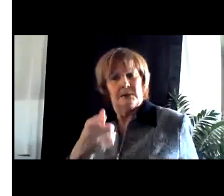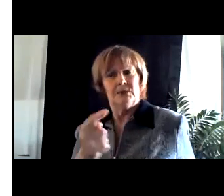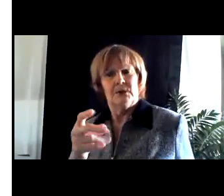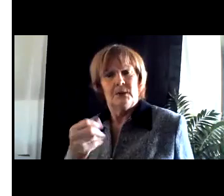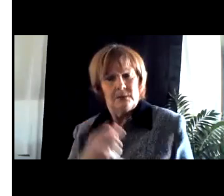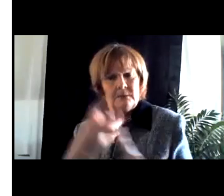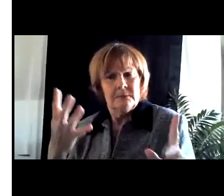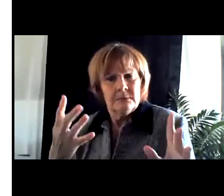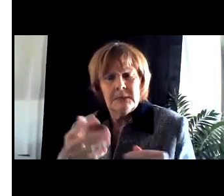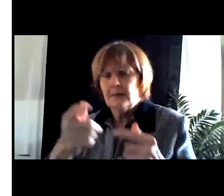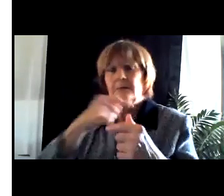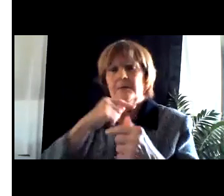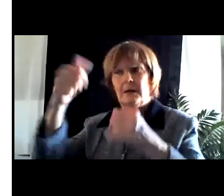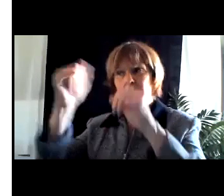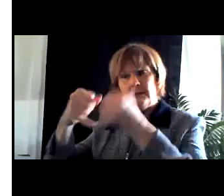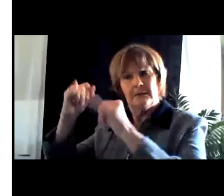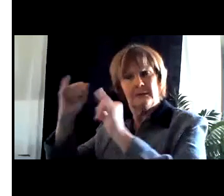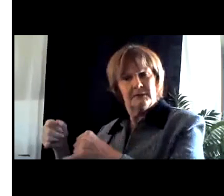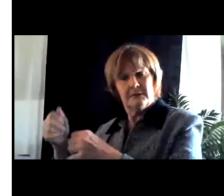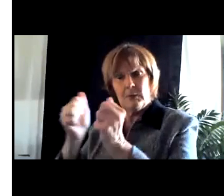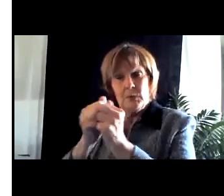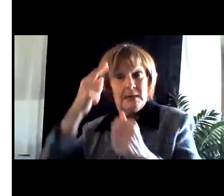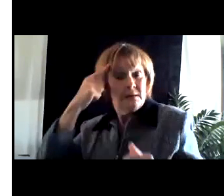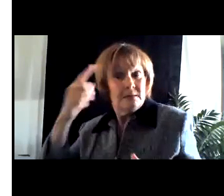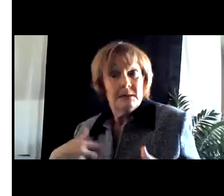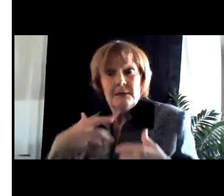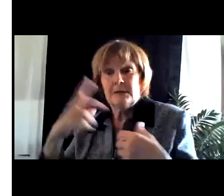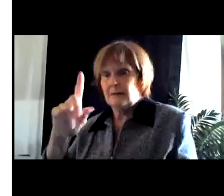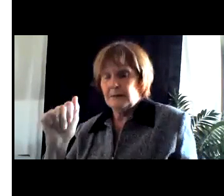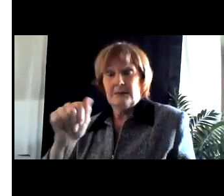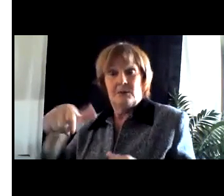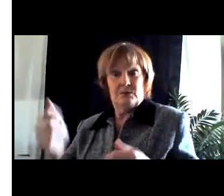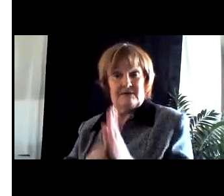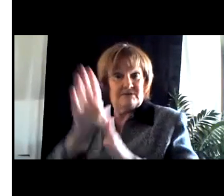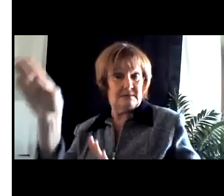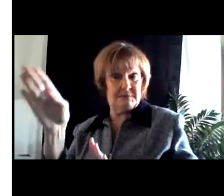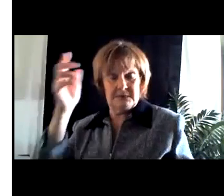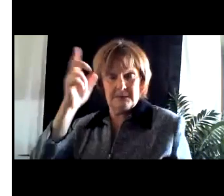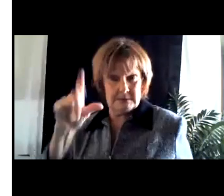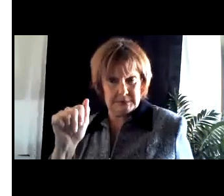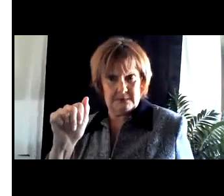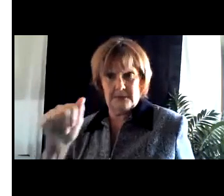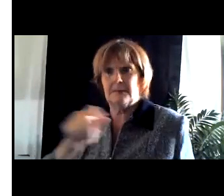or perhaps other individuals with intellectual or developmental disabilities. This may entail individuals